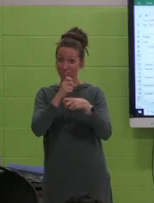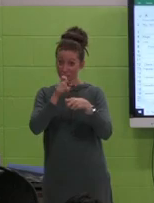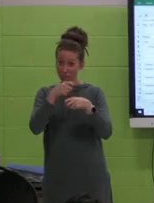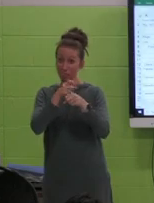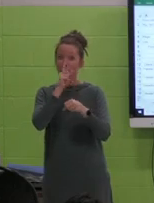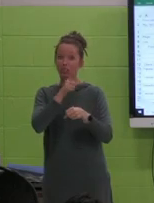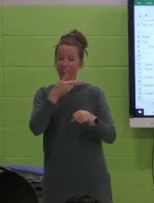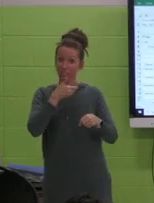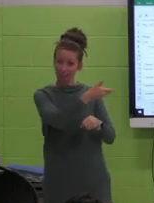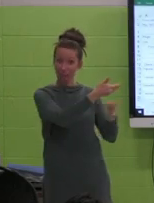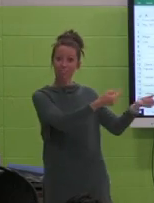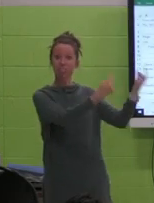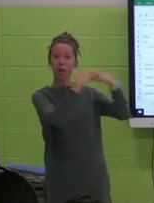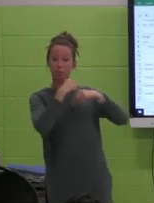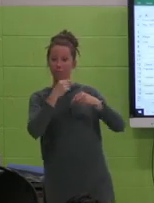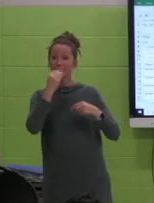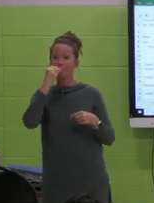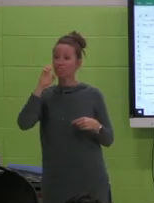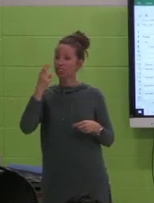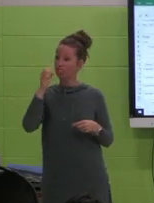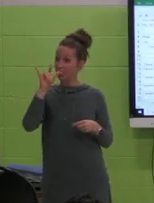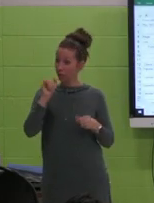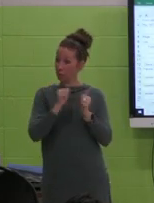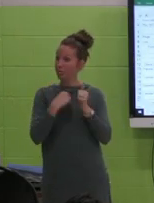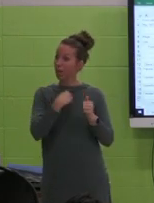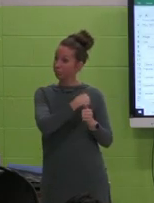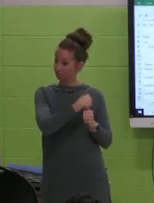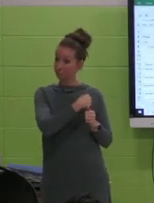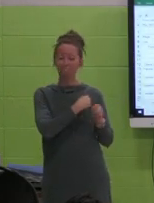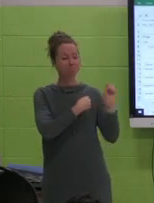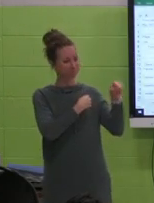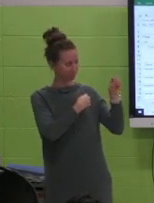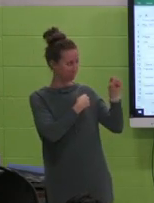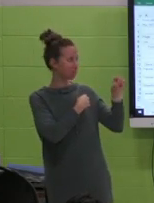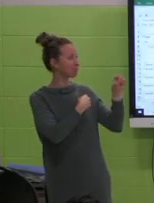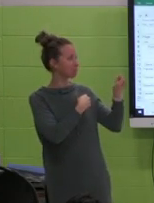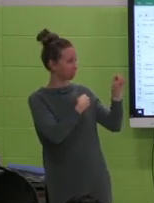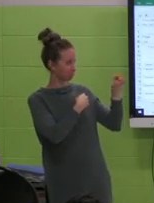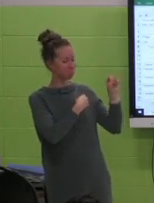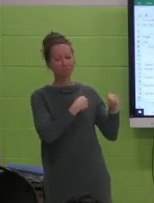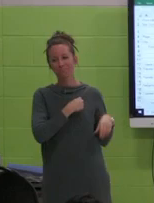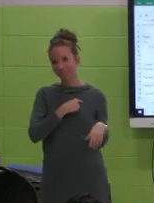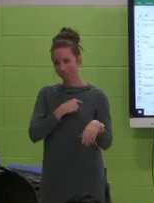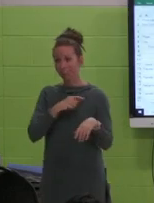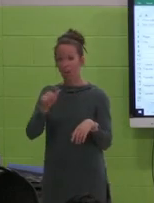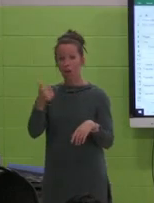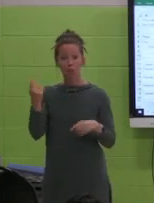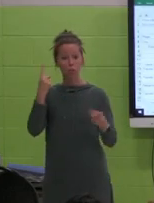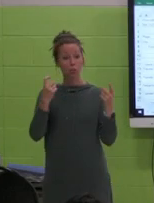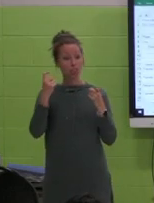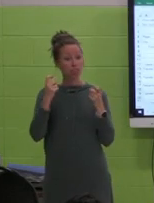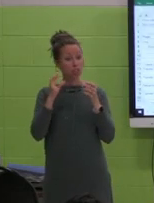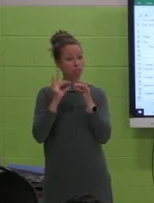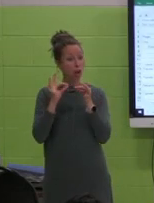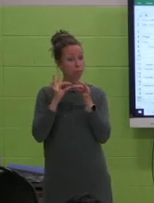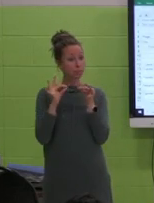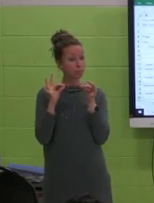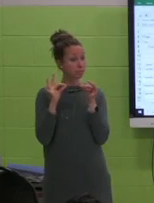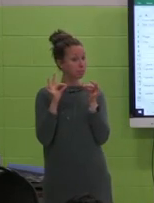Chili cookoff okay other questions or comments yes